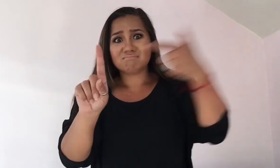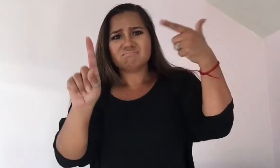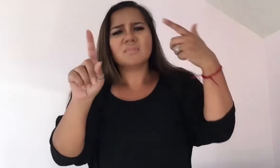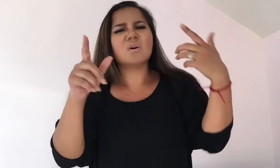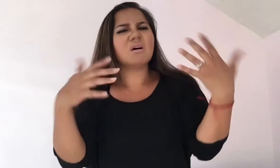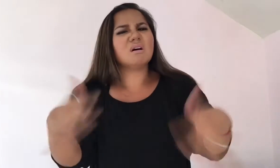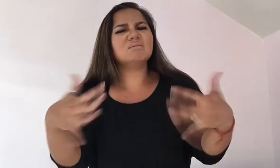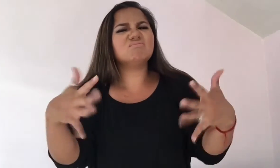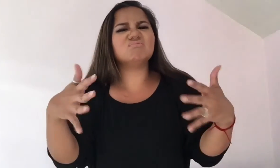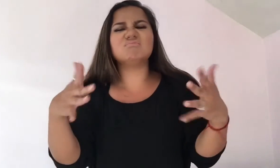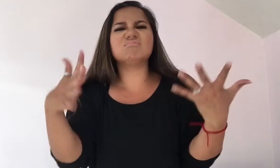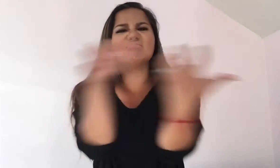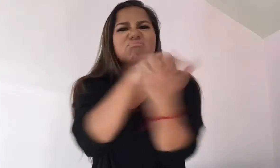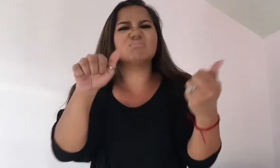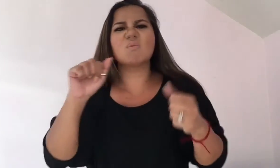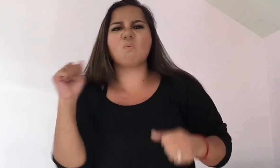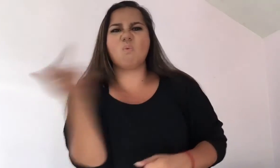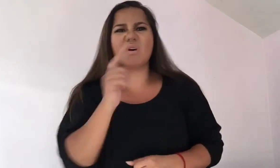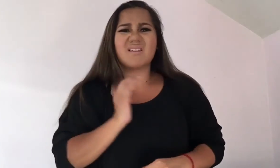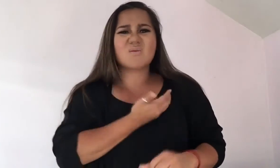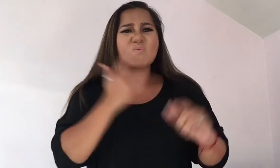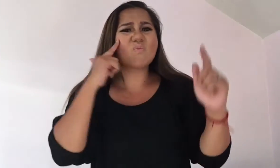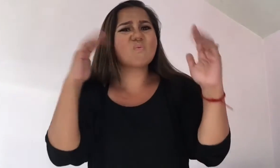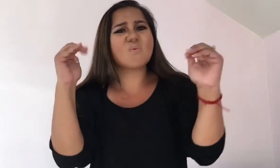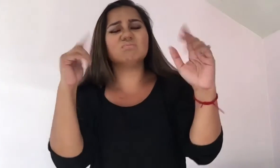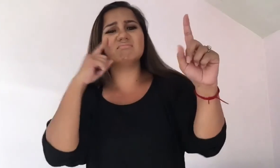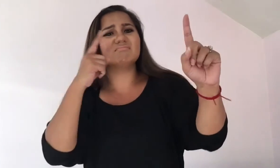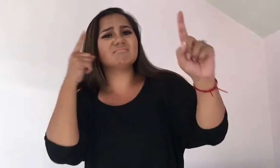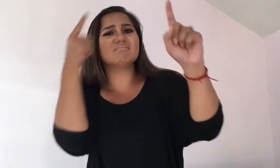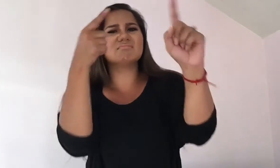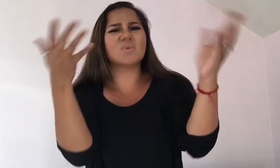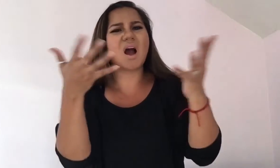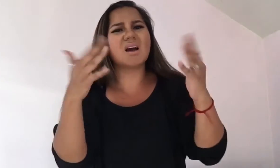and an assault on all of our hopes